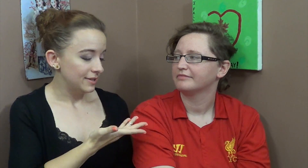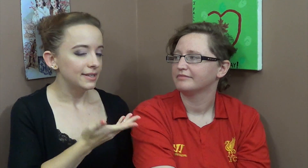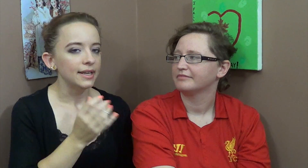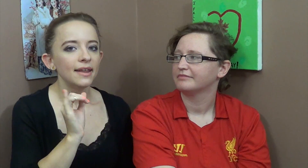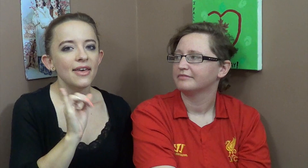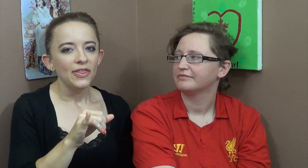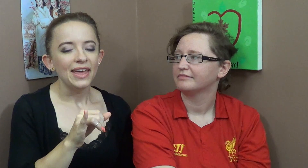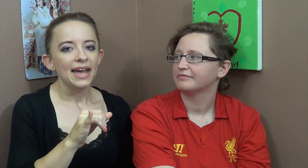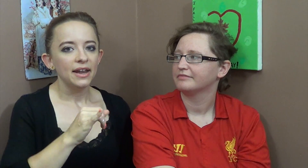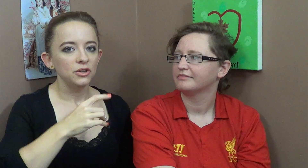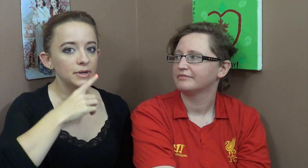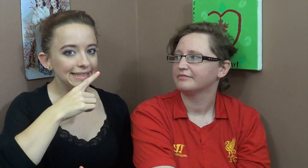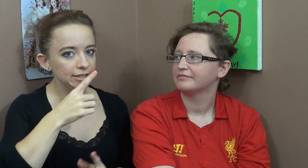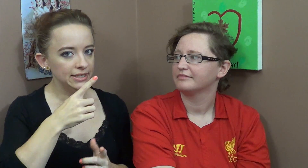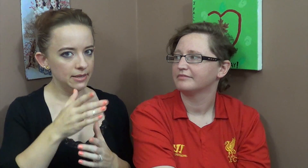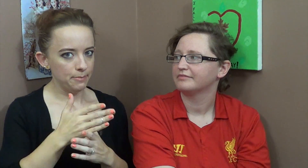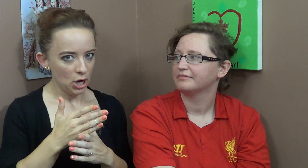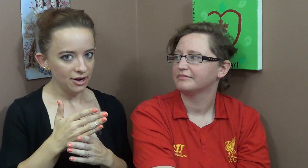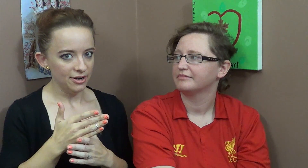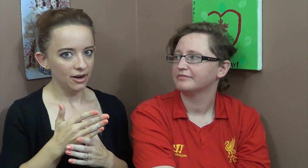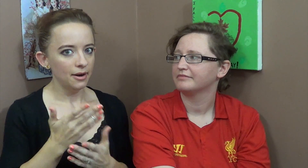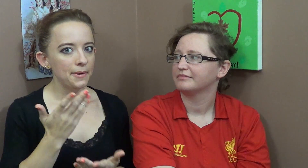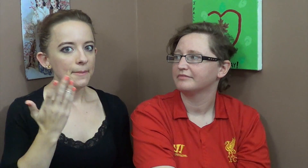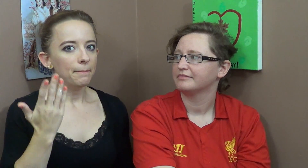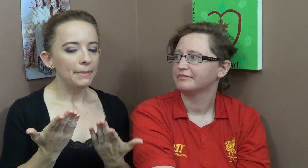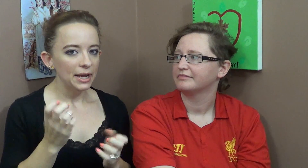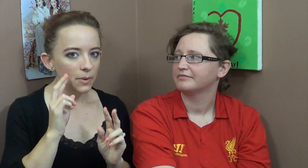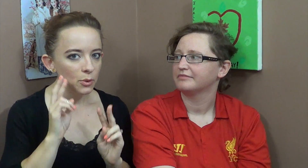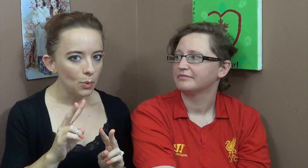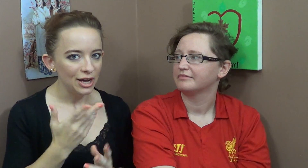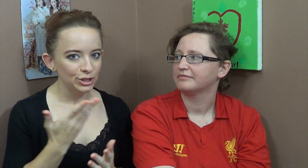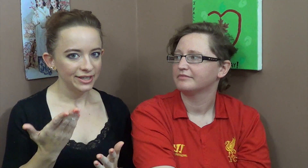person that your hearing partner might want to watch